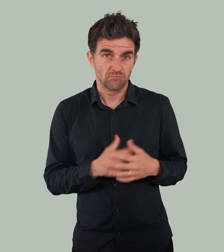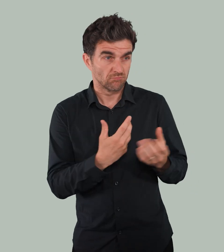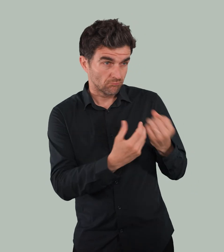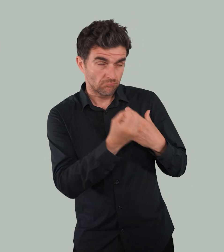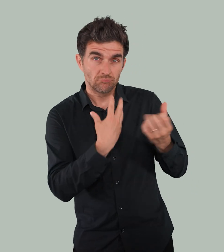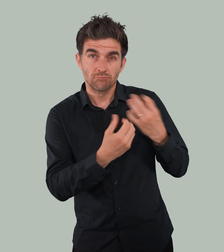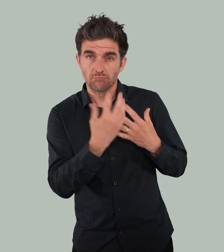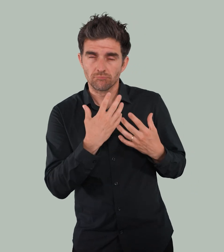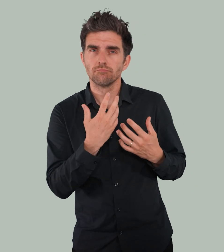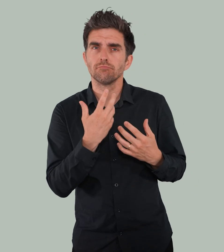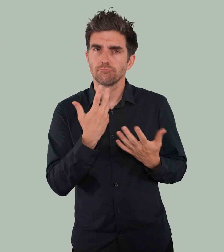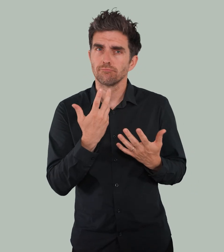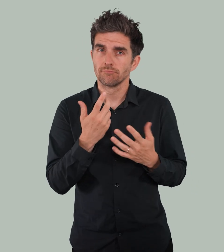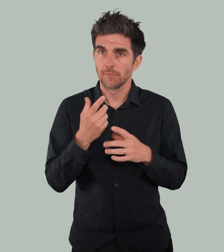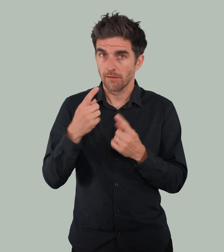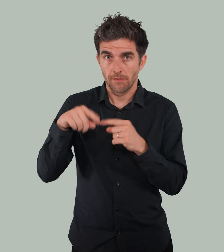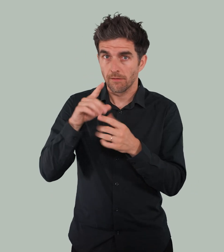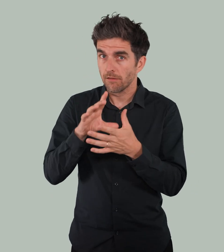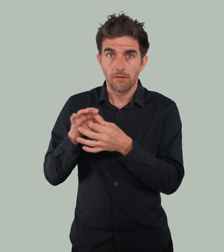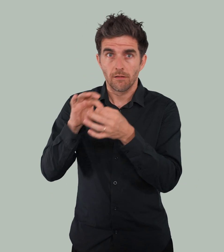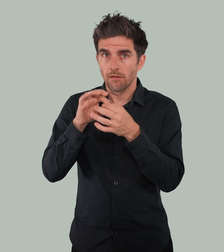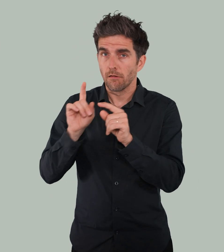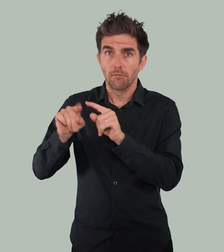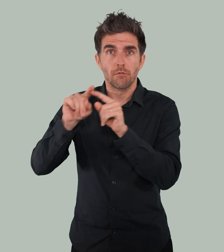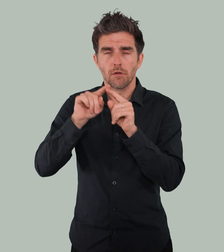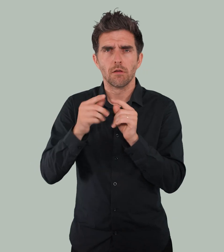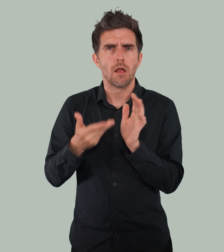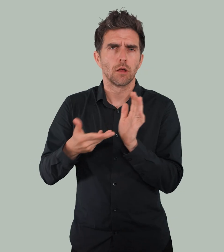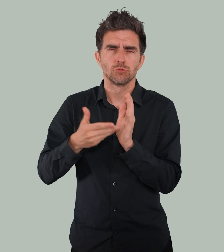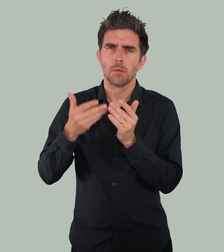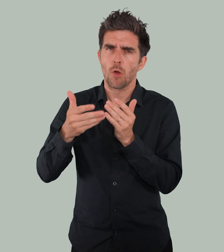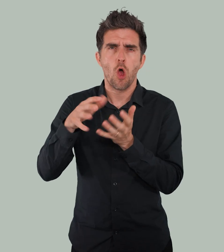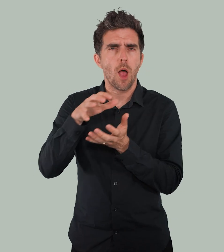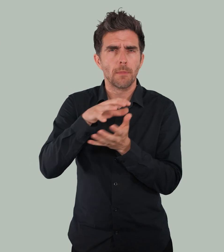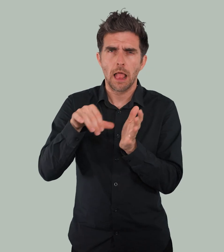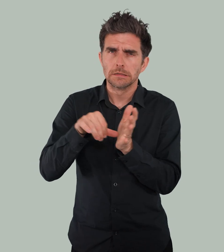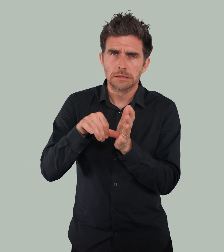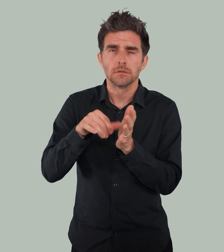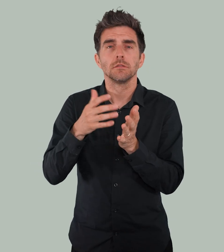68. Respondents report that these interactions add complexity and